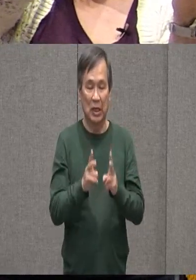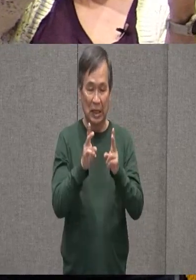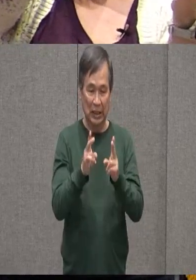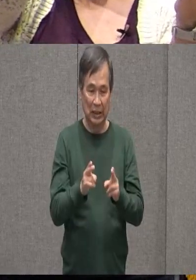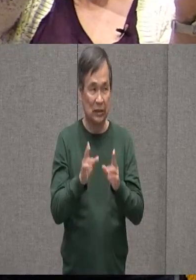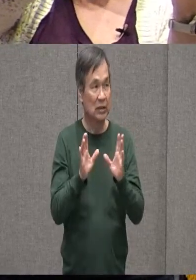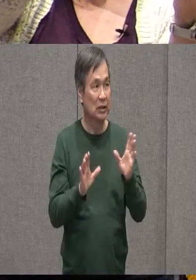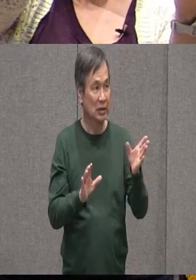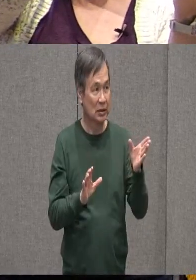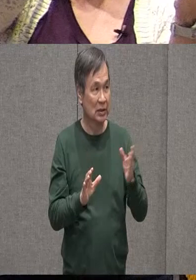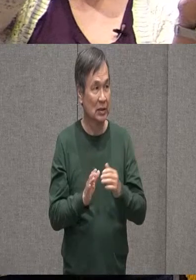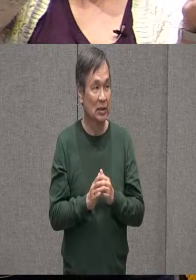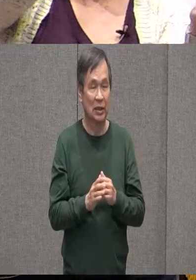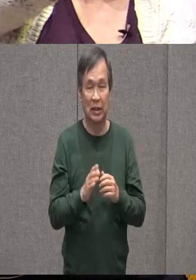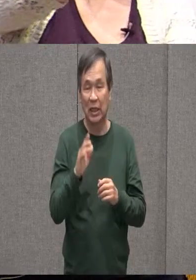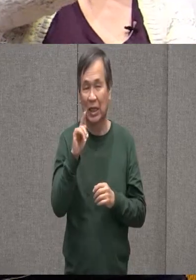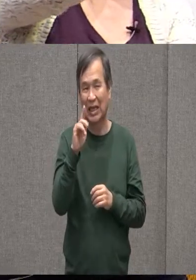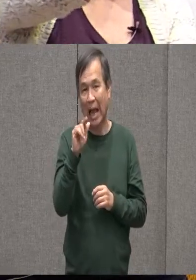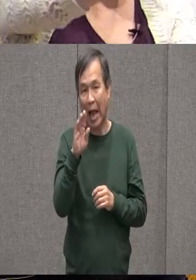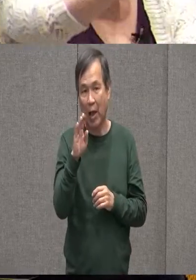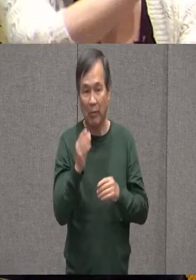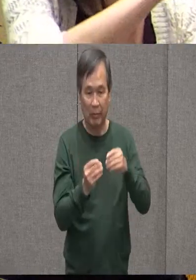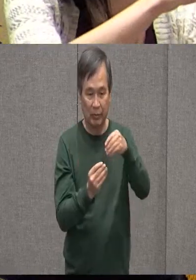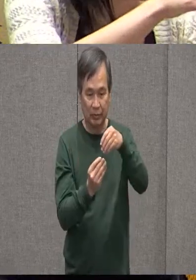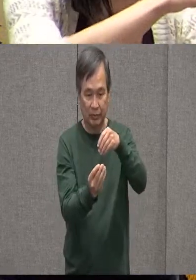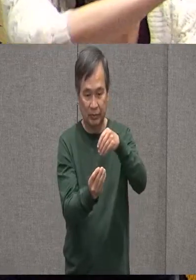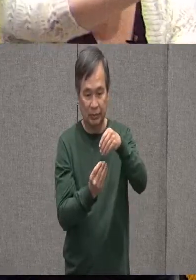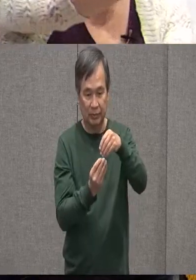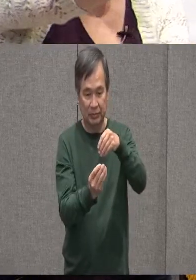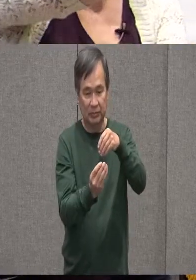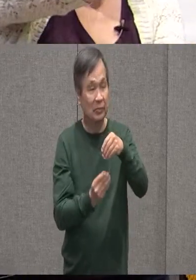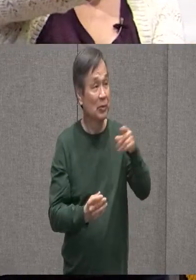We just want it to be a little tab. So we take our little tab